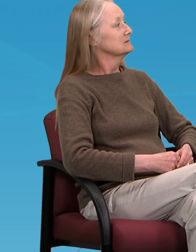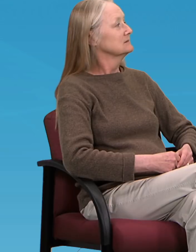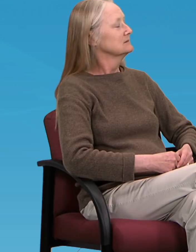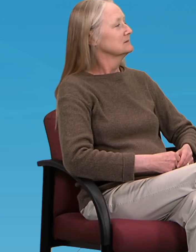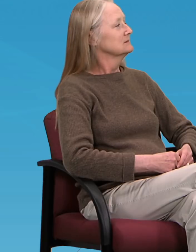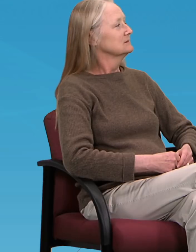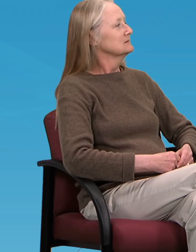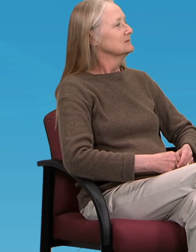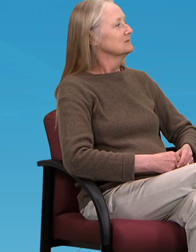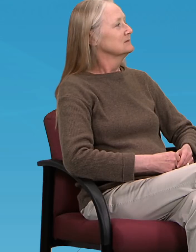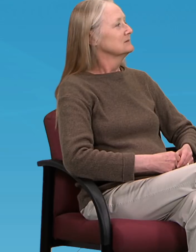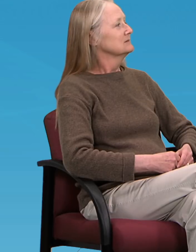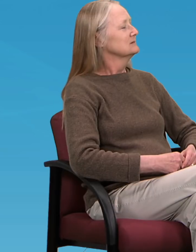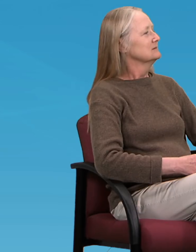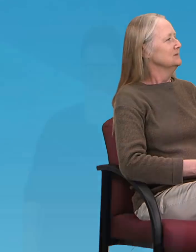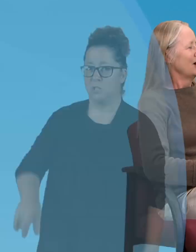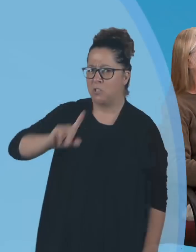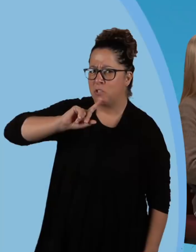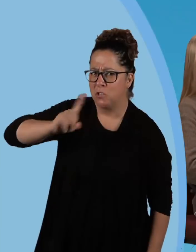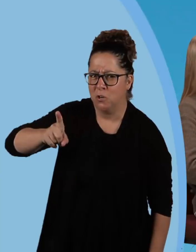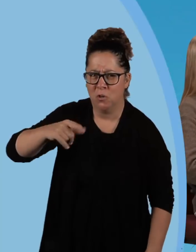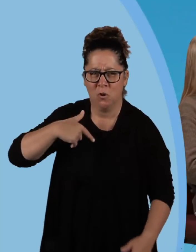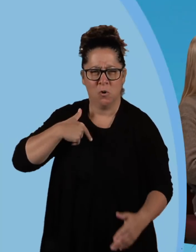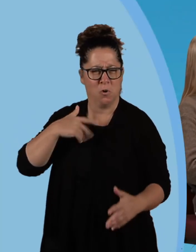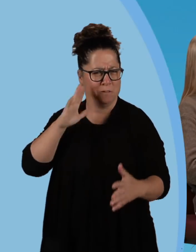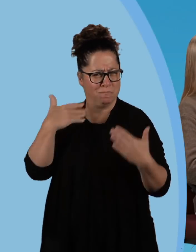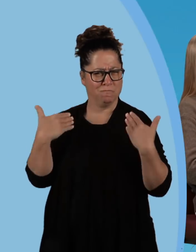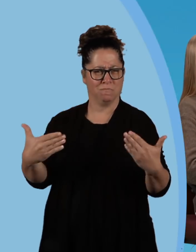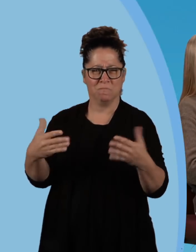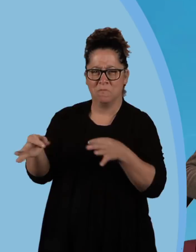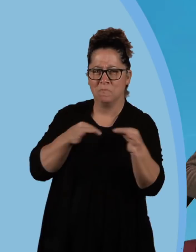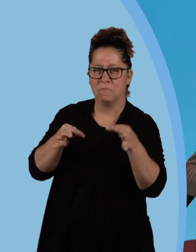Can you elaborate about that assessment? Yeah, I'd be happy to.